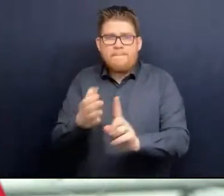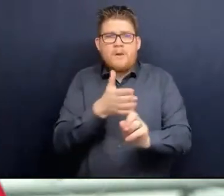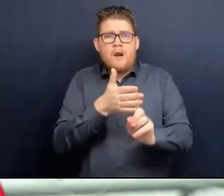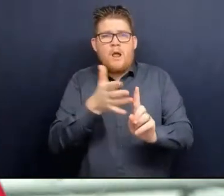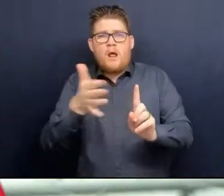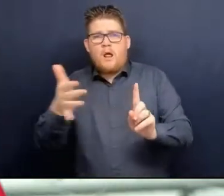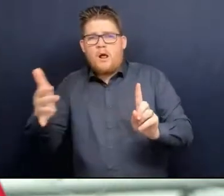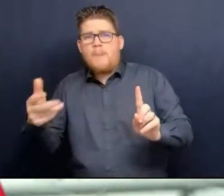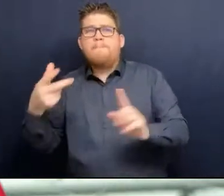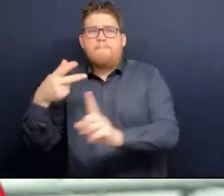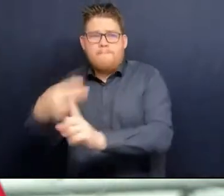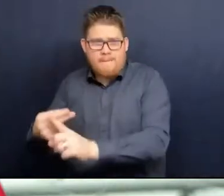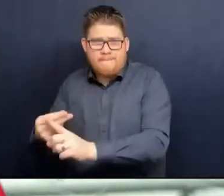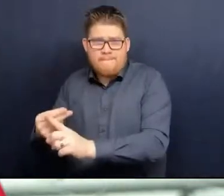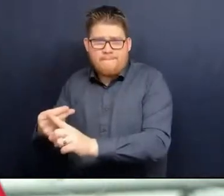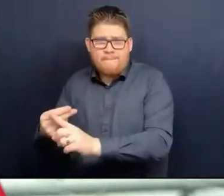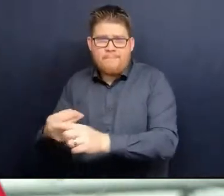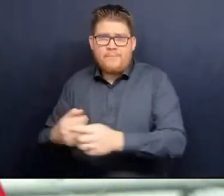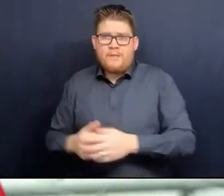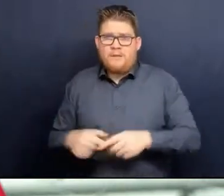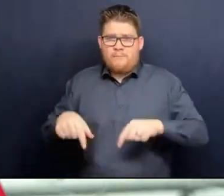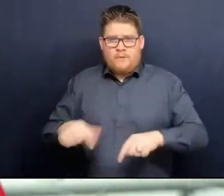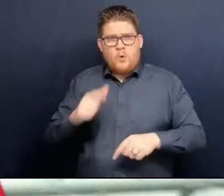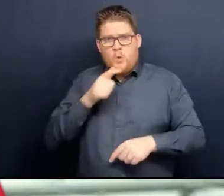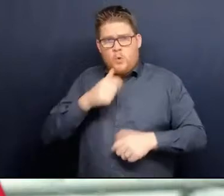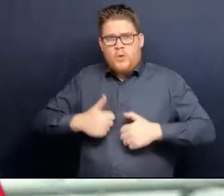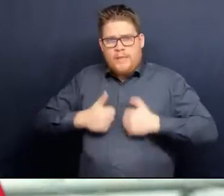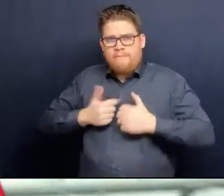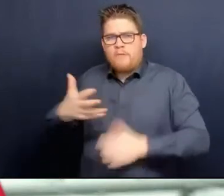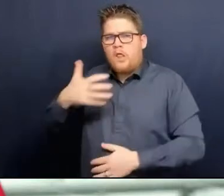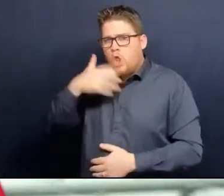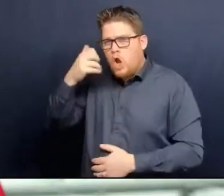even in our long term care homes, and that has proven very